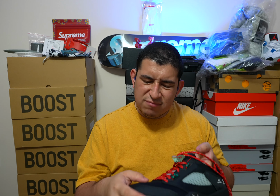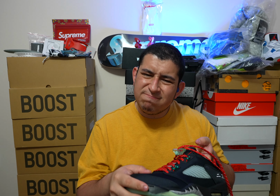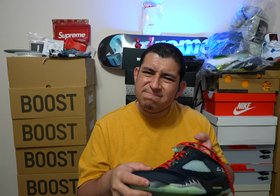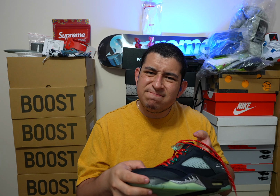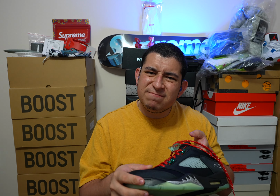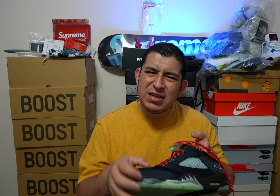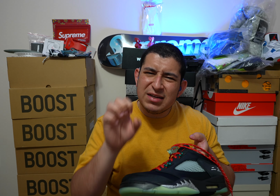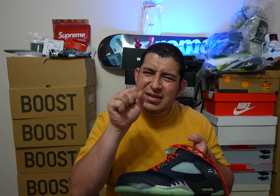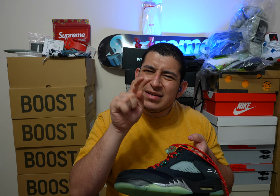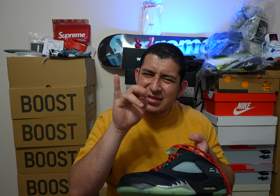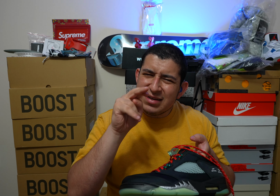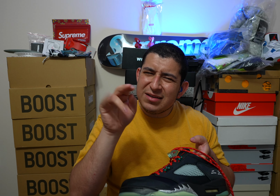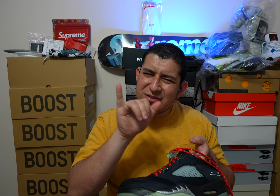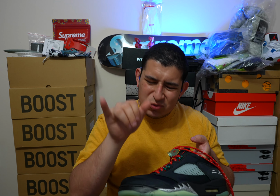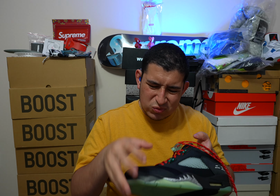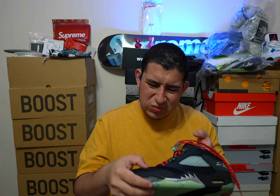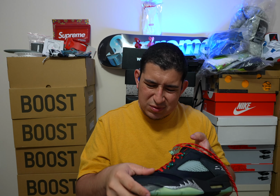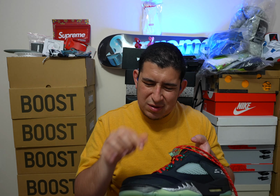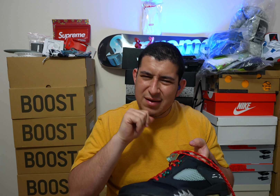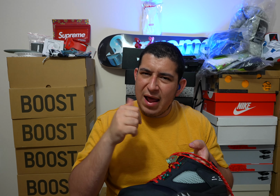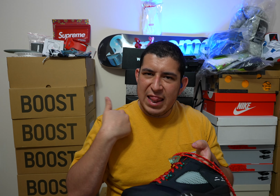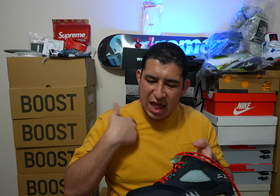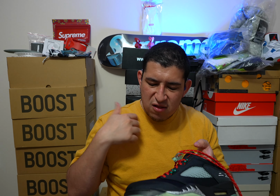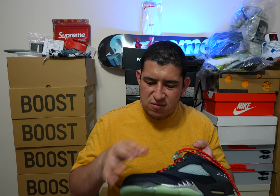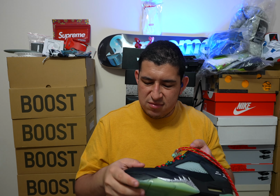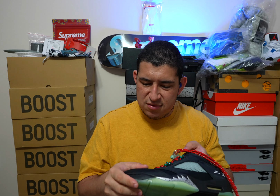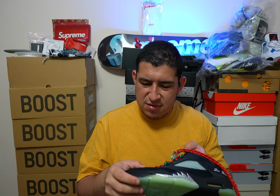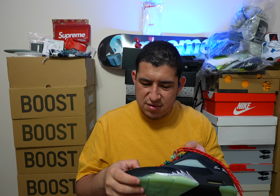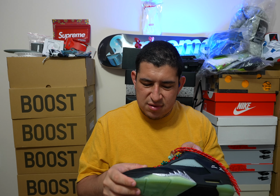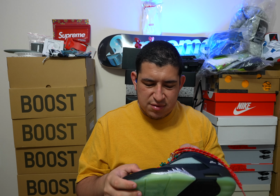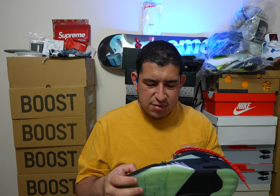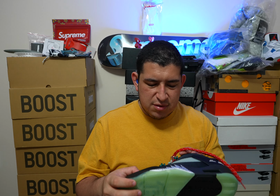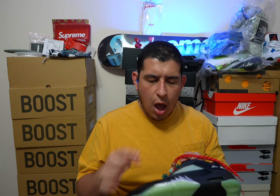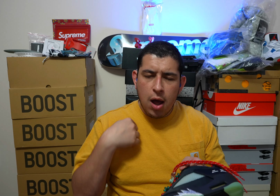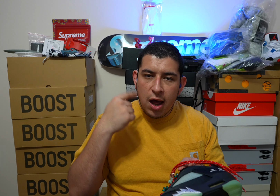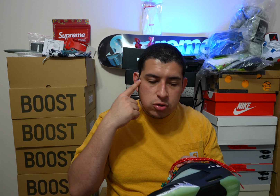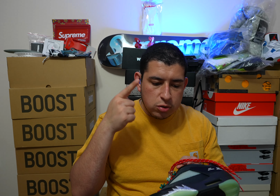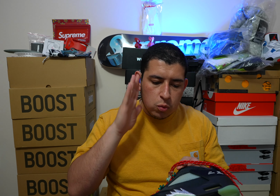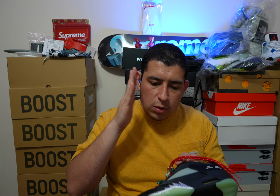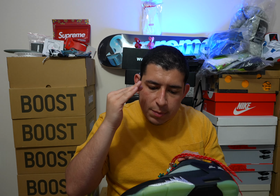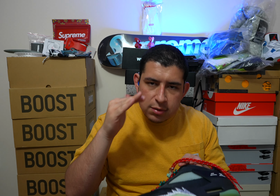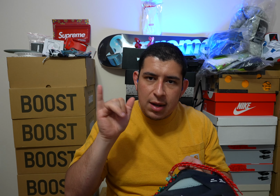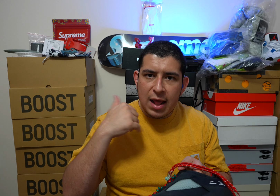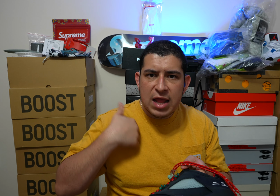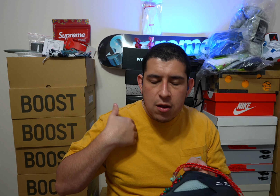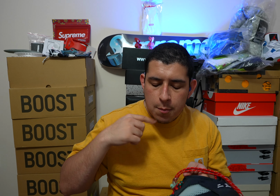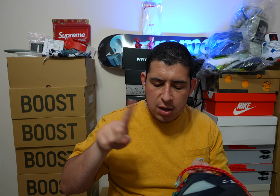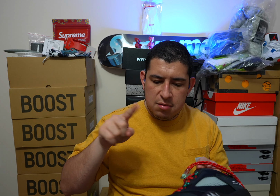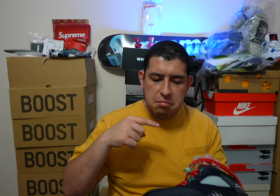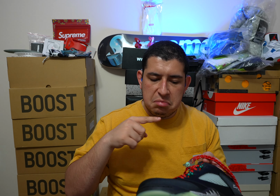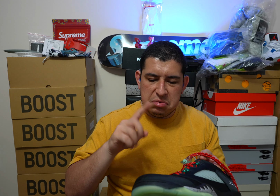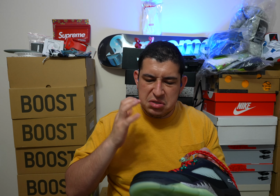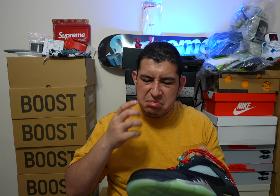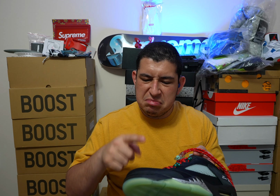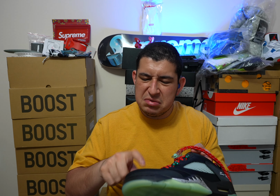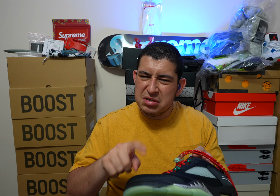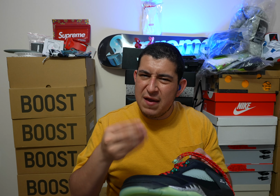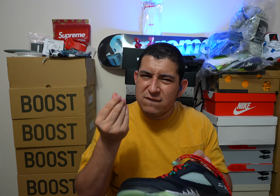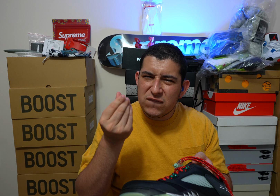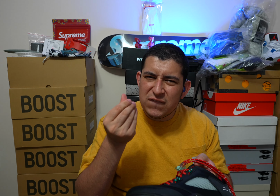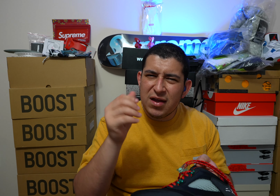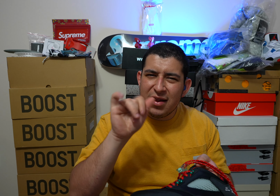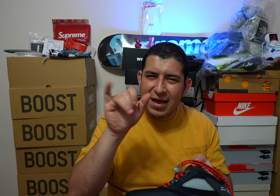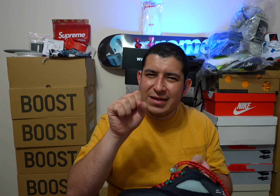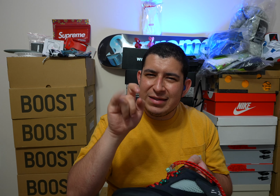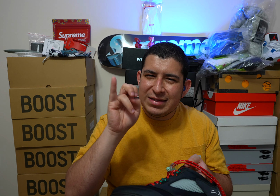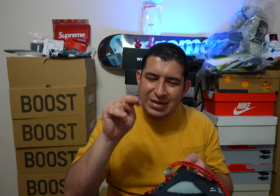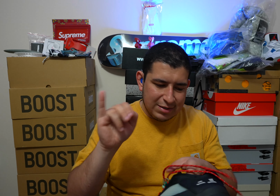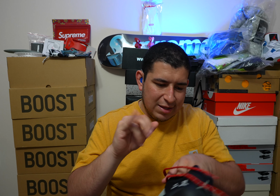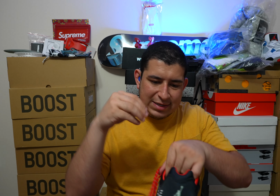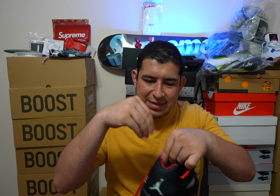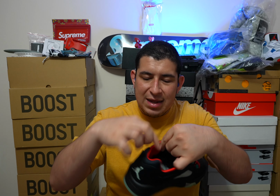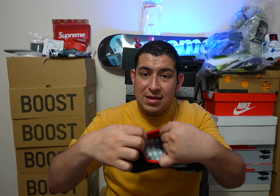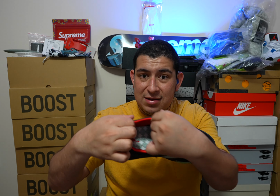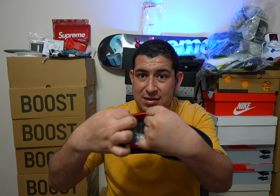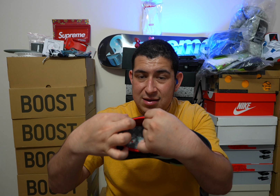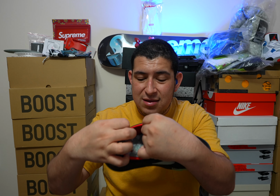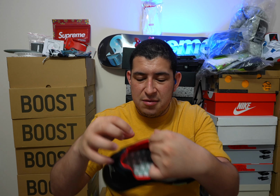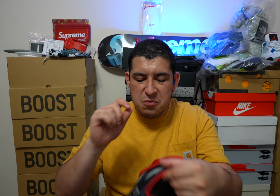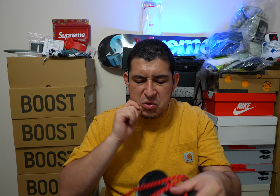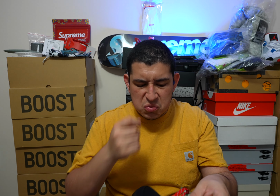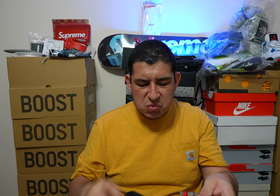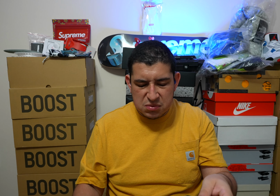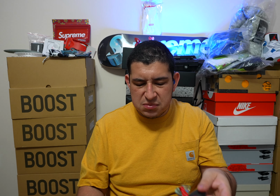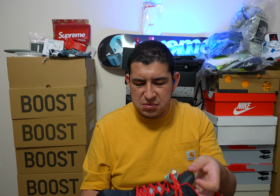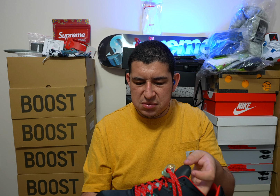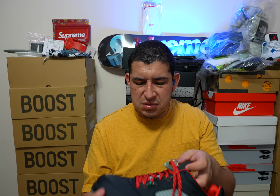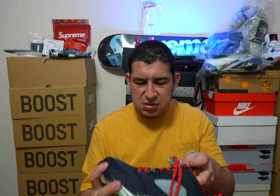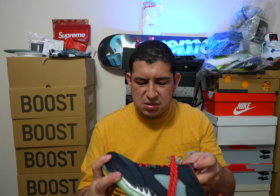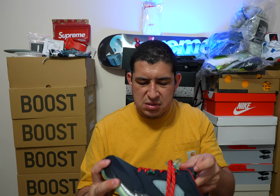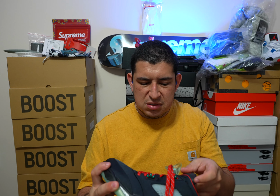I am feeling this material is like silk. Not leather.